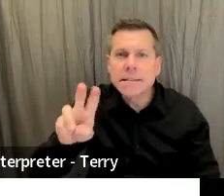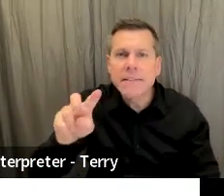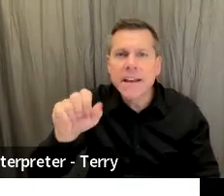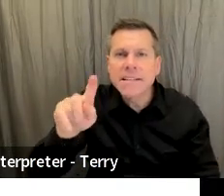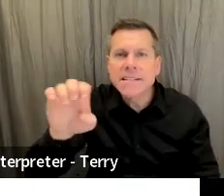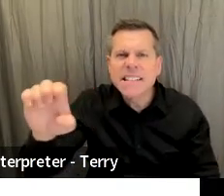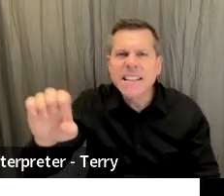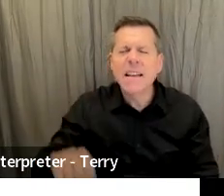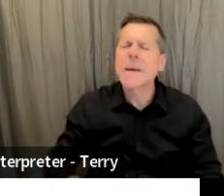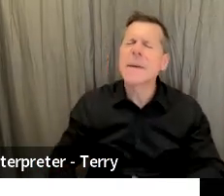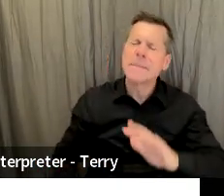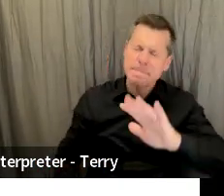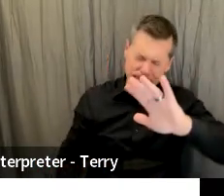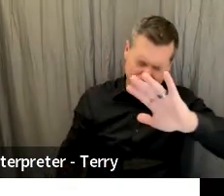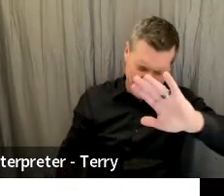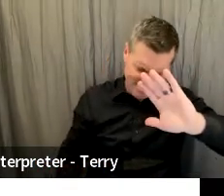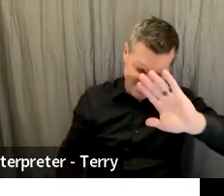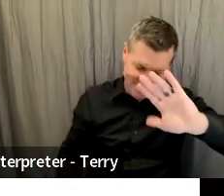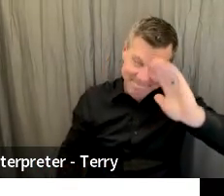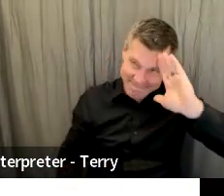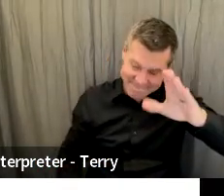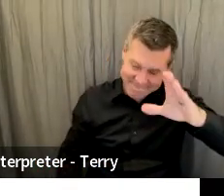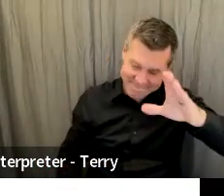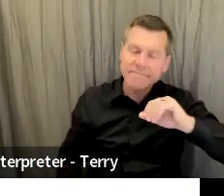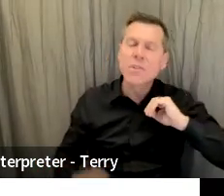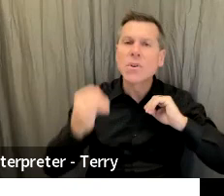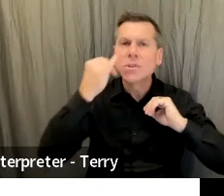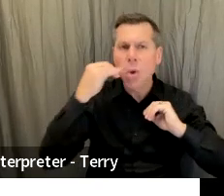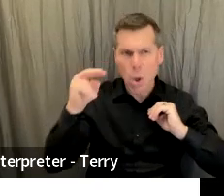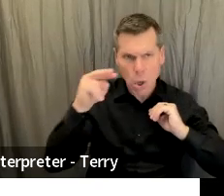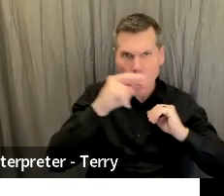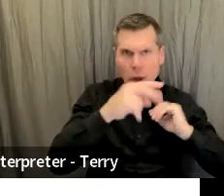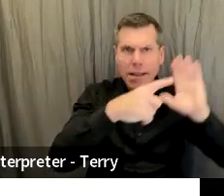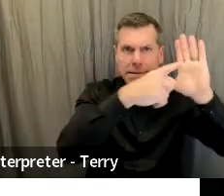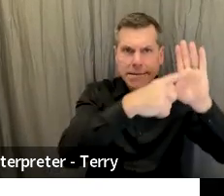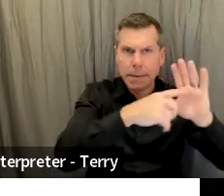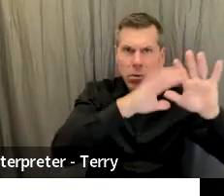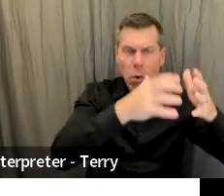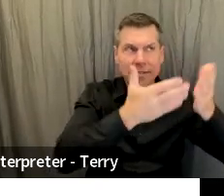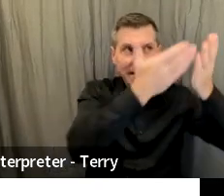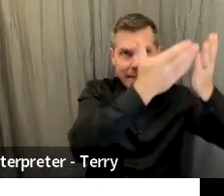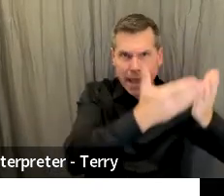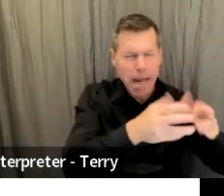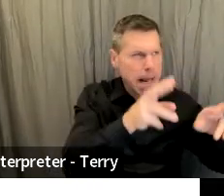If you are if we want to look at this sample course that you've presented to us today more carefully,